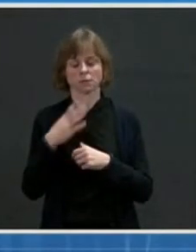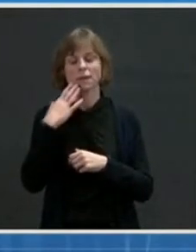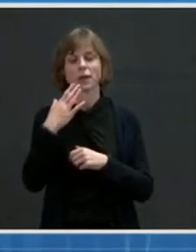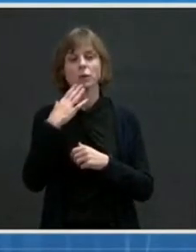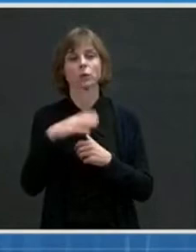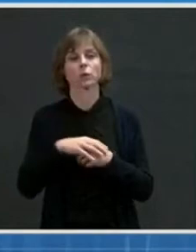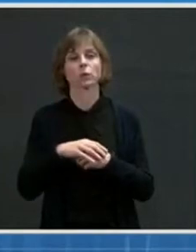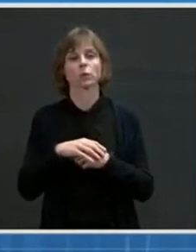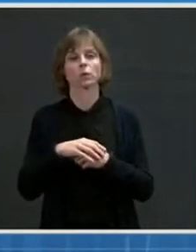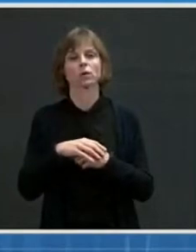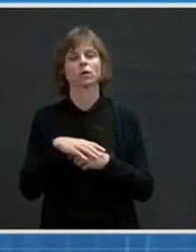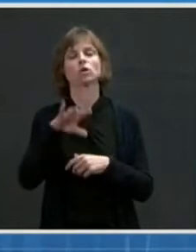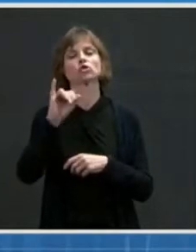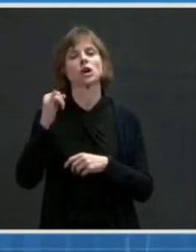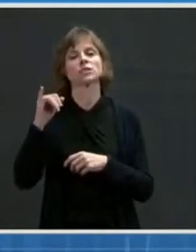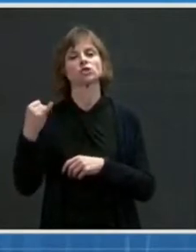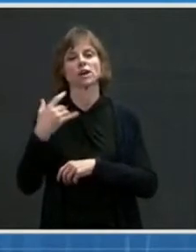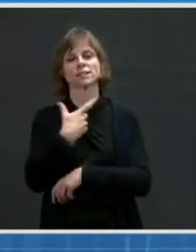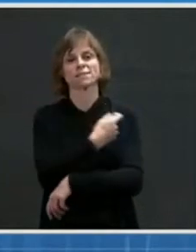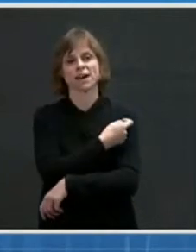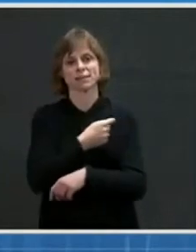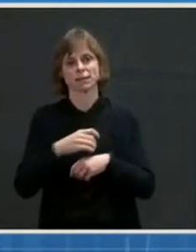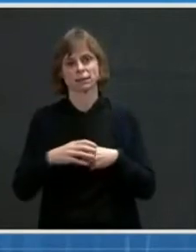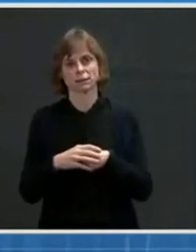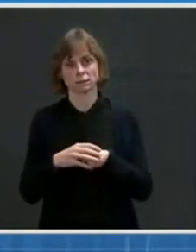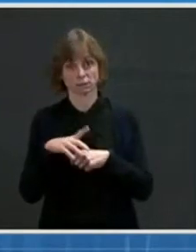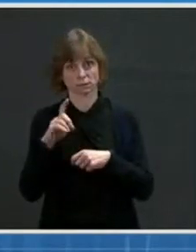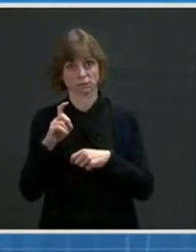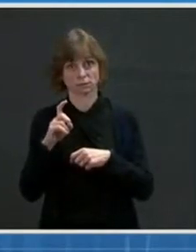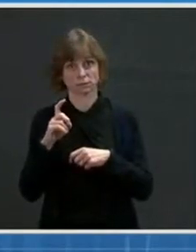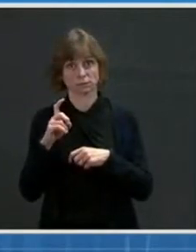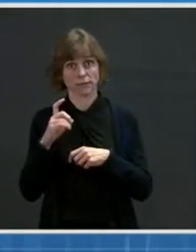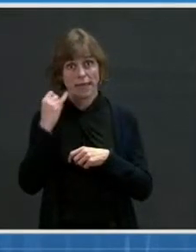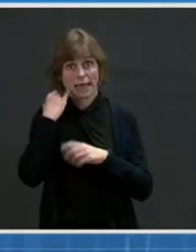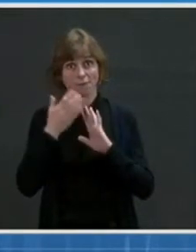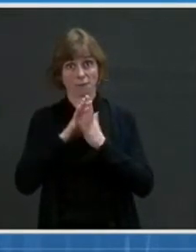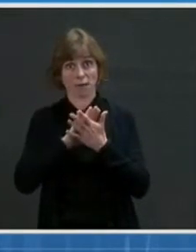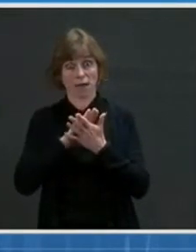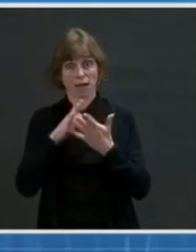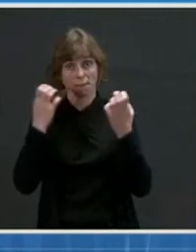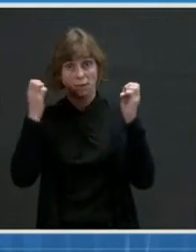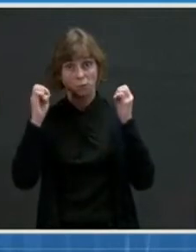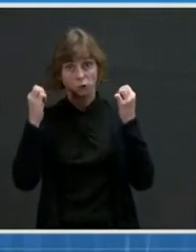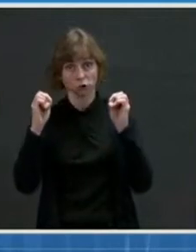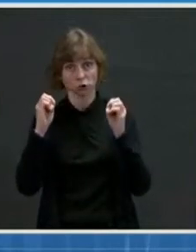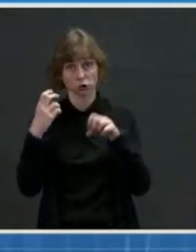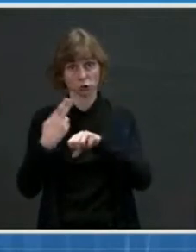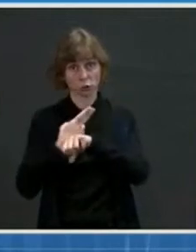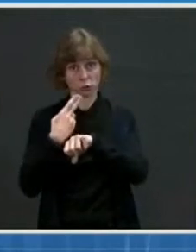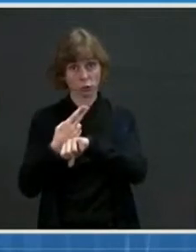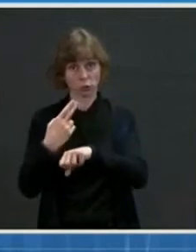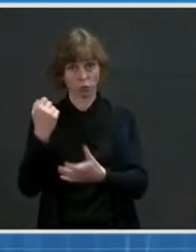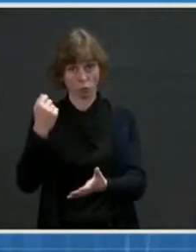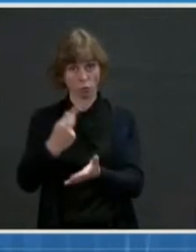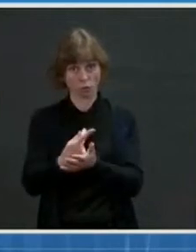OKAY. NEXT QUESTION. NEXT QUESTION, WE'LL GO TO MAGGIE AT CNN. THANKS VERY MUCH.